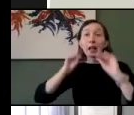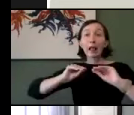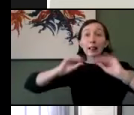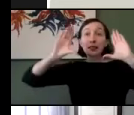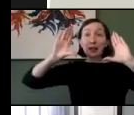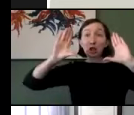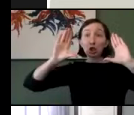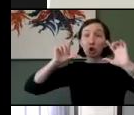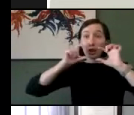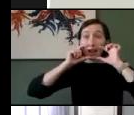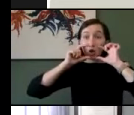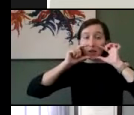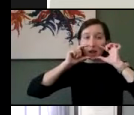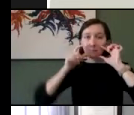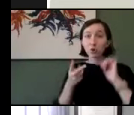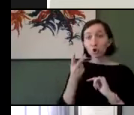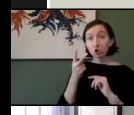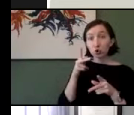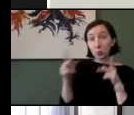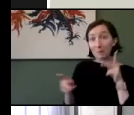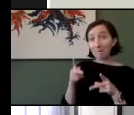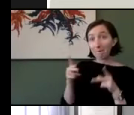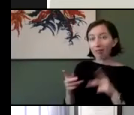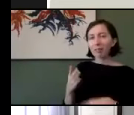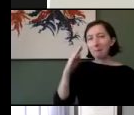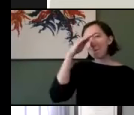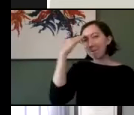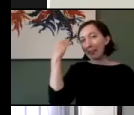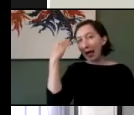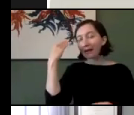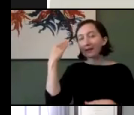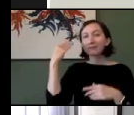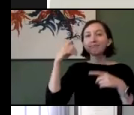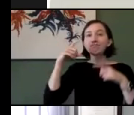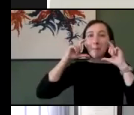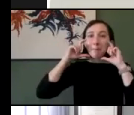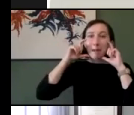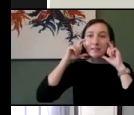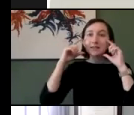They're two people and are wearing black masks and then clear so you can see the lips.